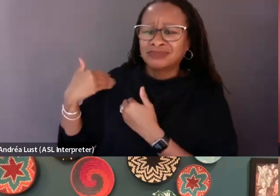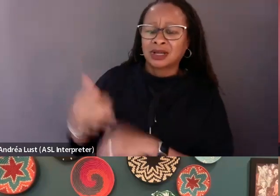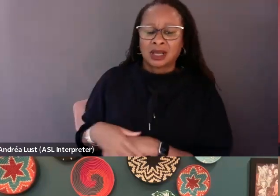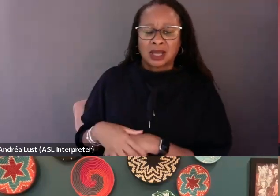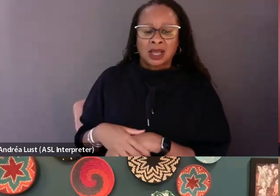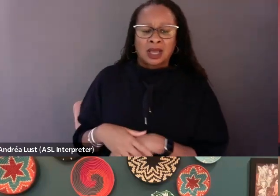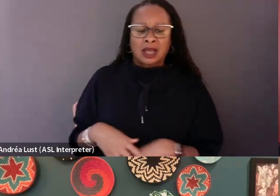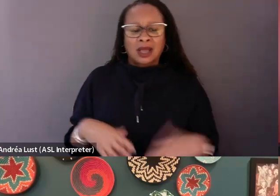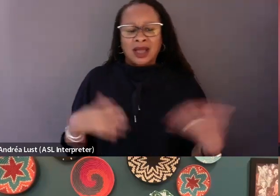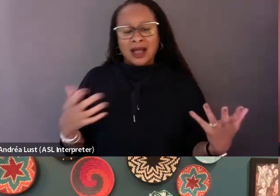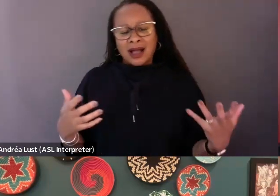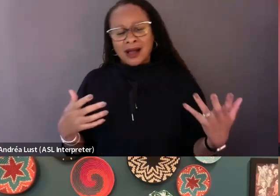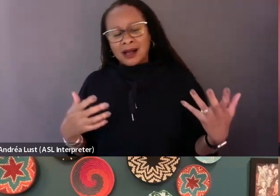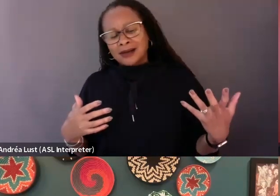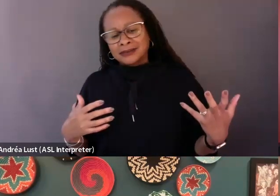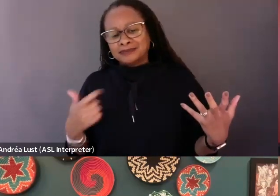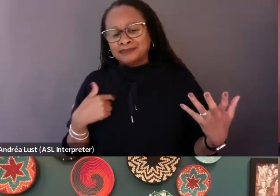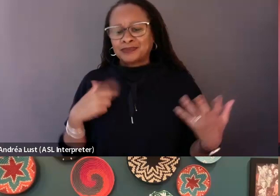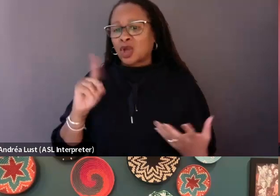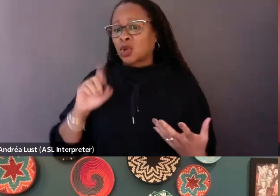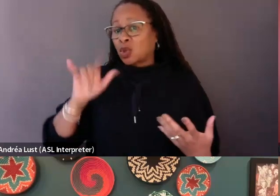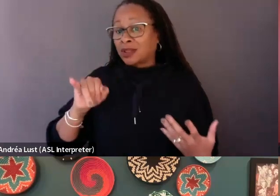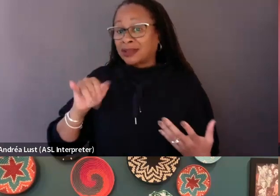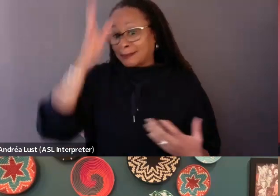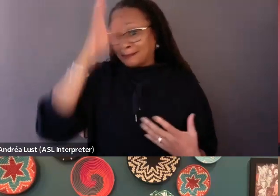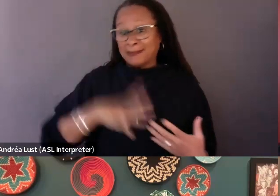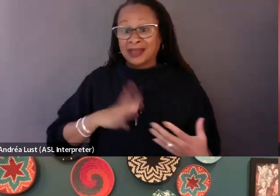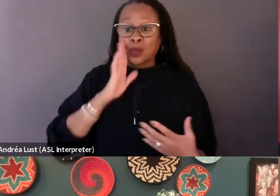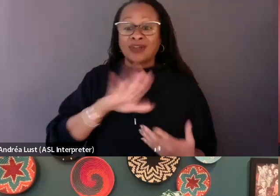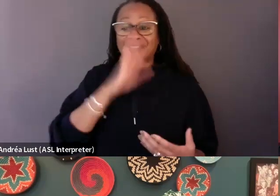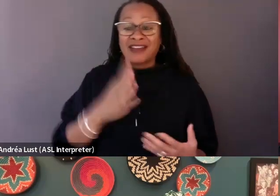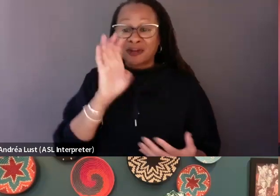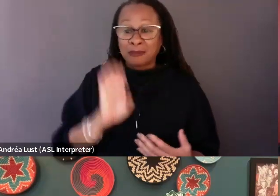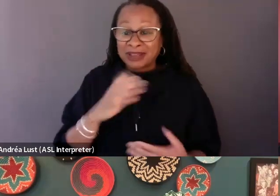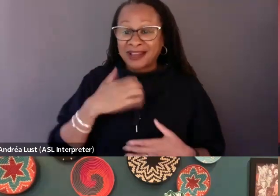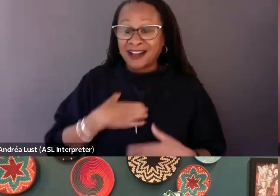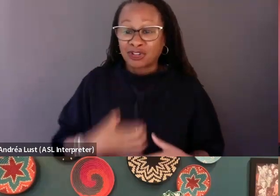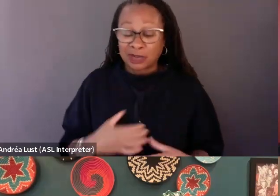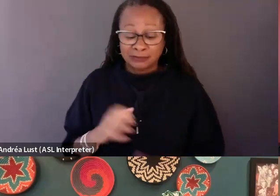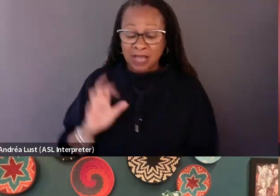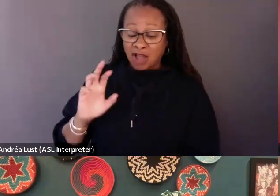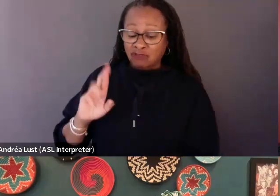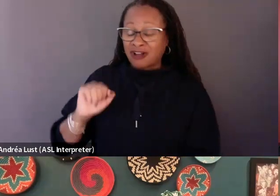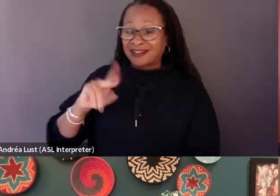that a Koli man will never go hungry. You know, his beliefs in the fact that he will be taken care of,